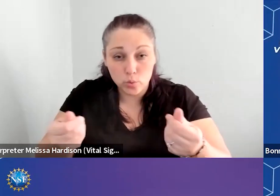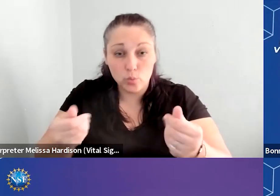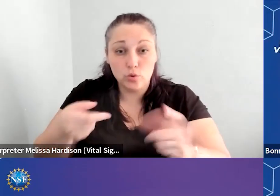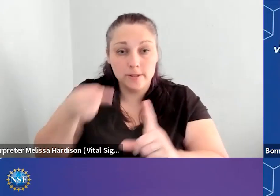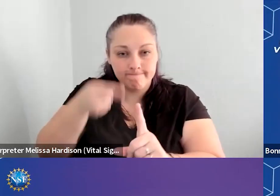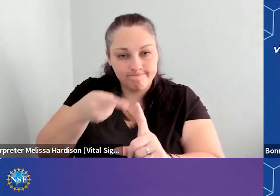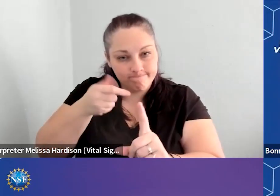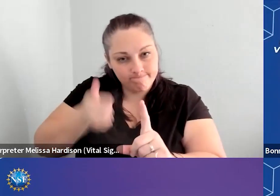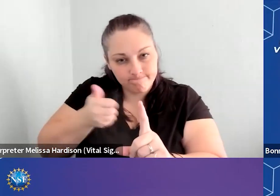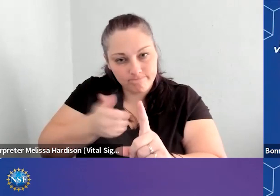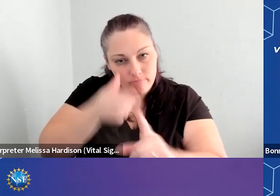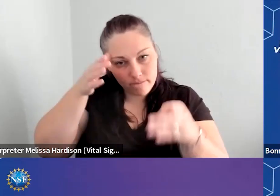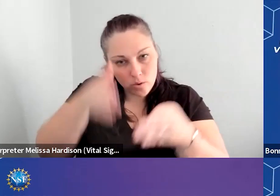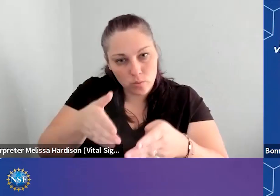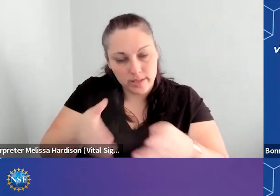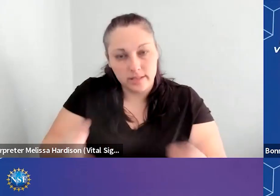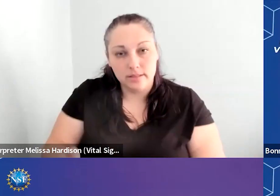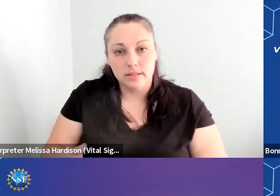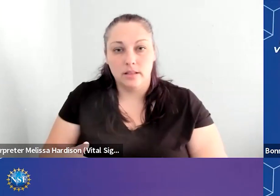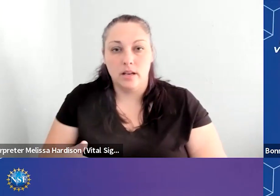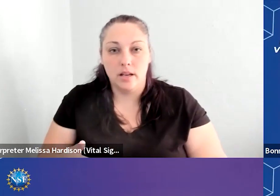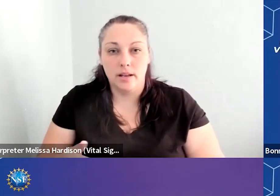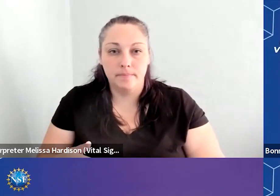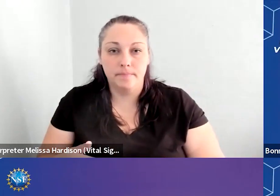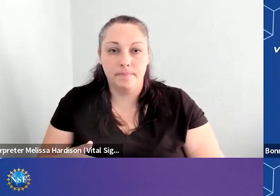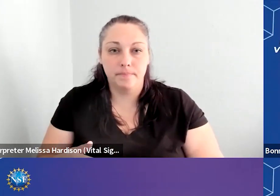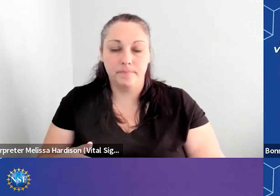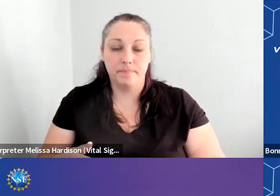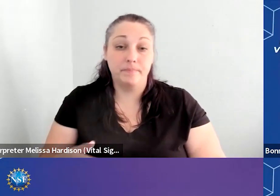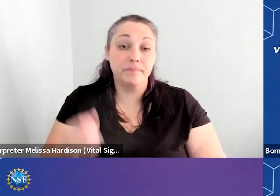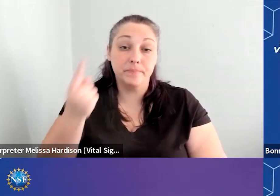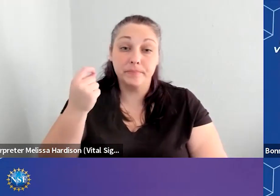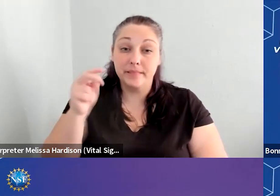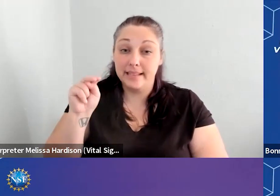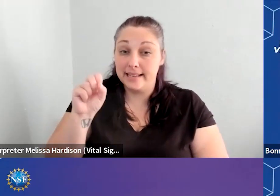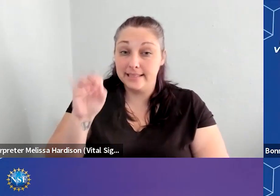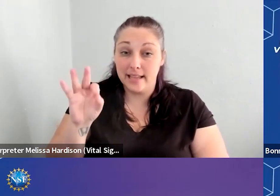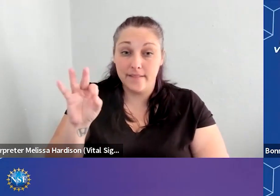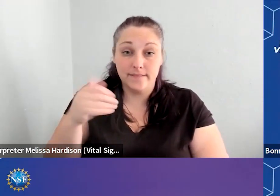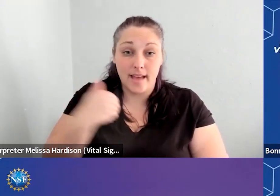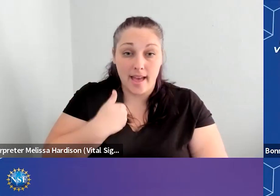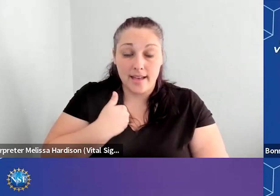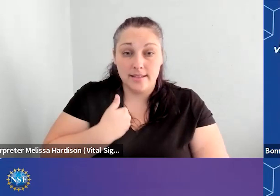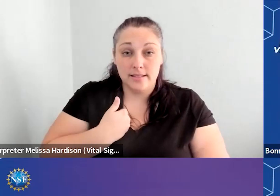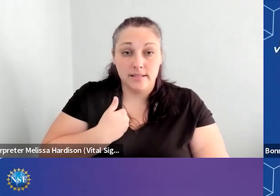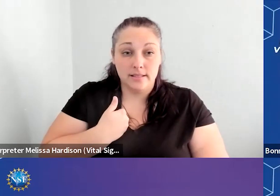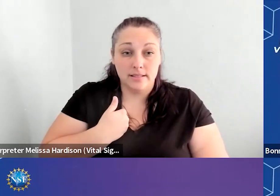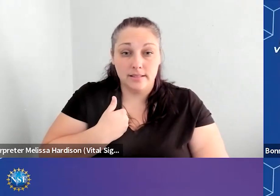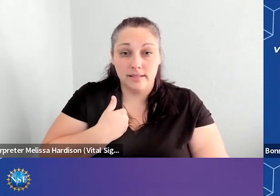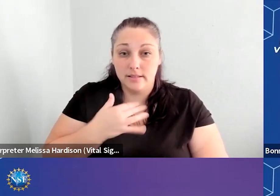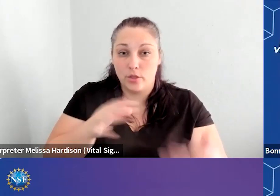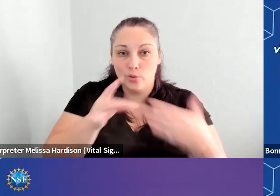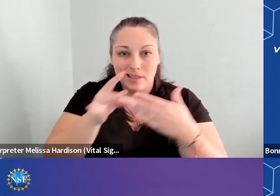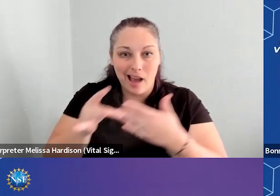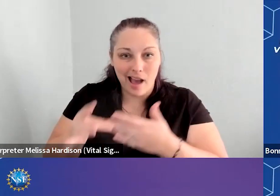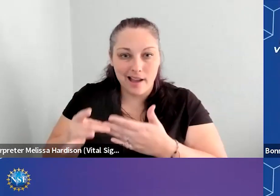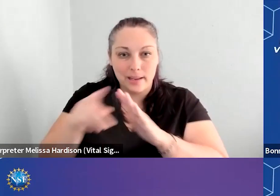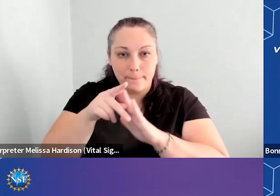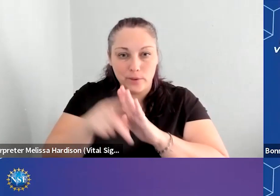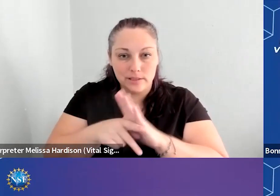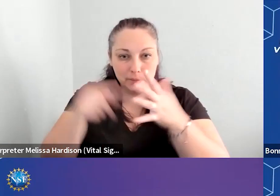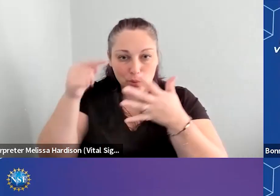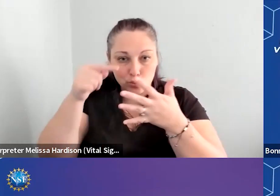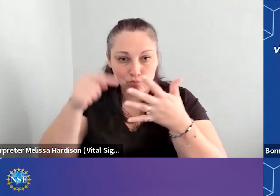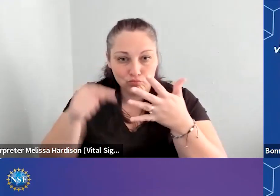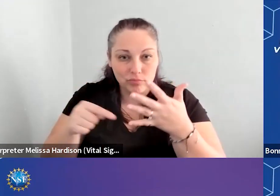And though NSF has these guiding principles of, you know, hey let's --